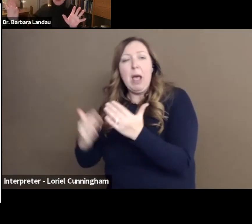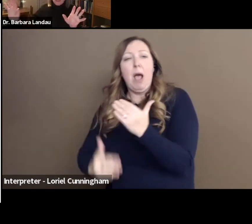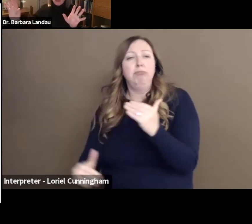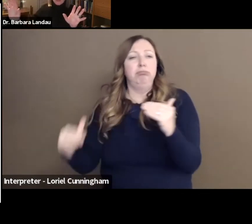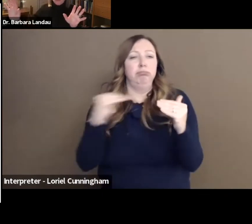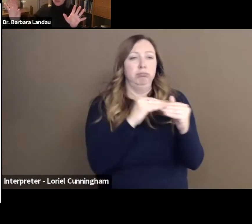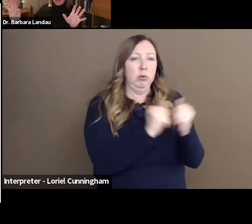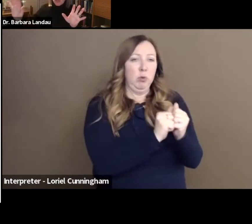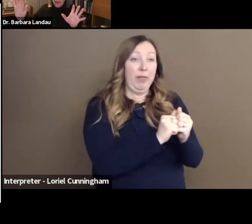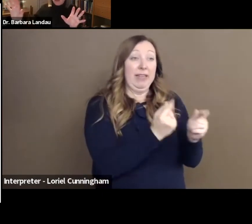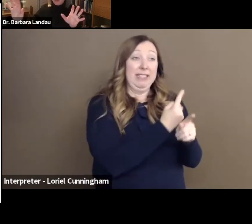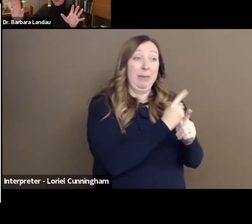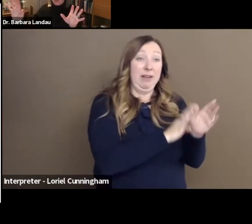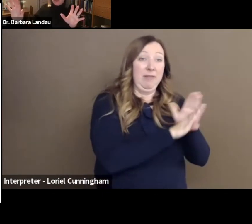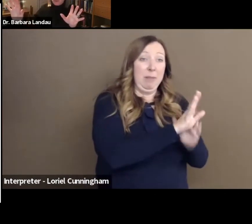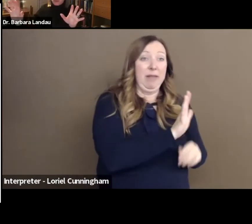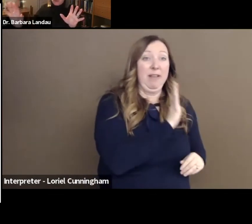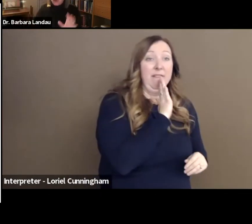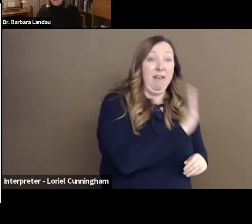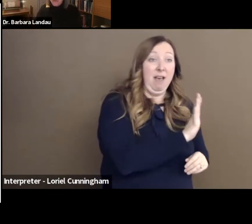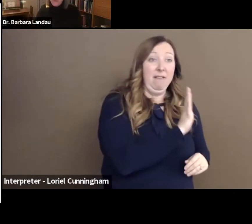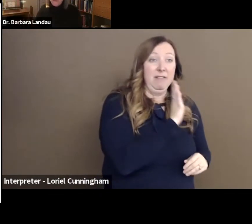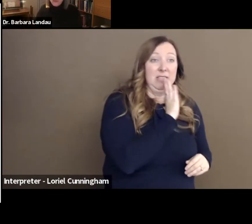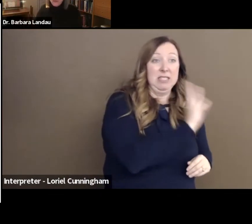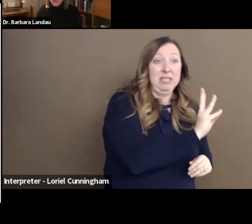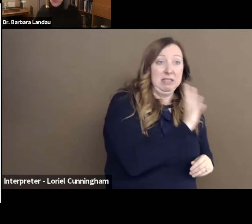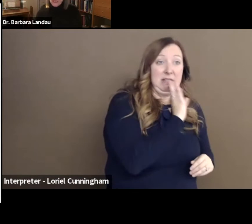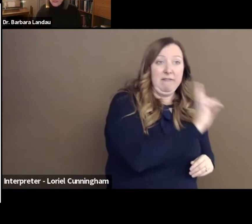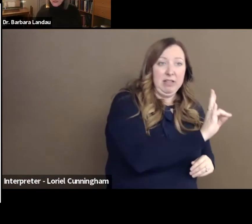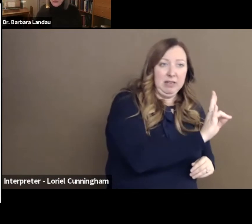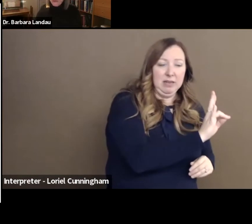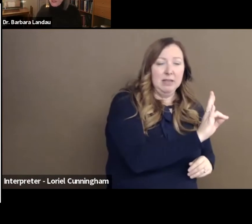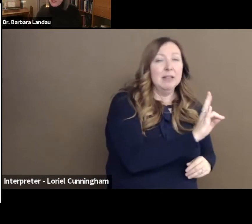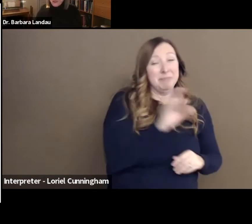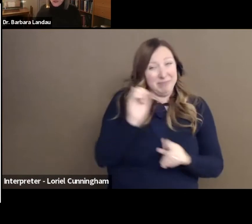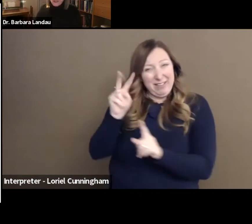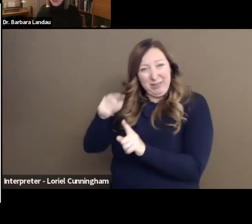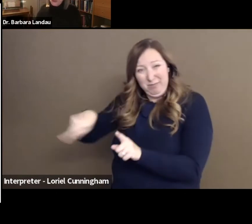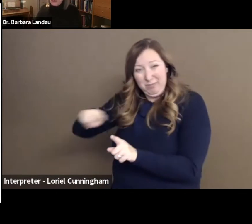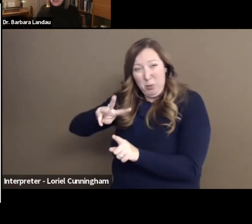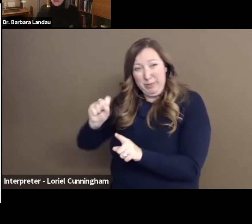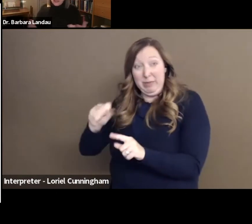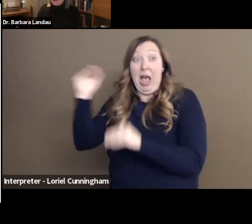these are even among adults with williams syndrome